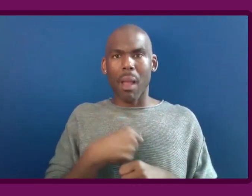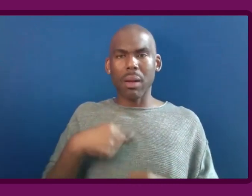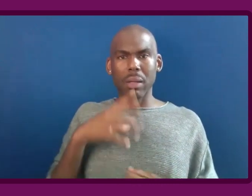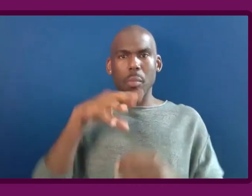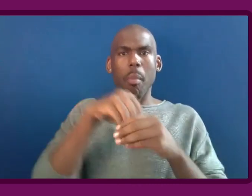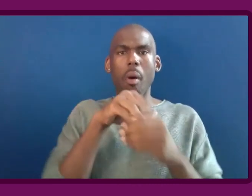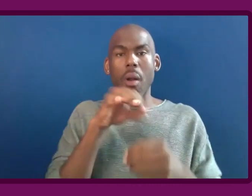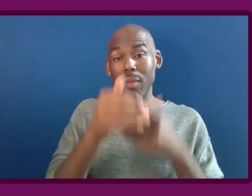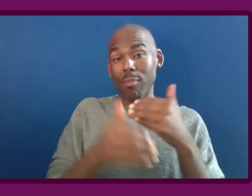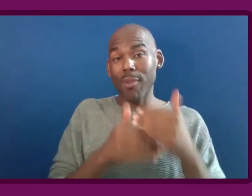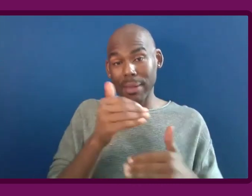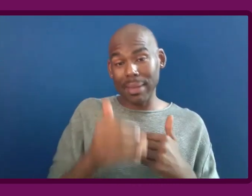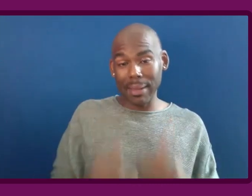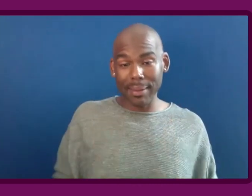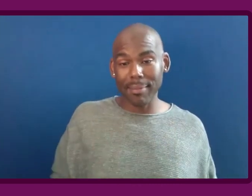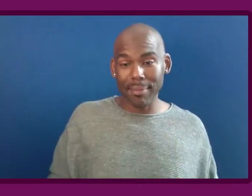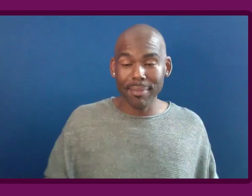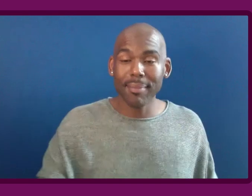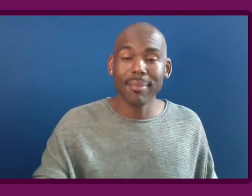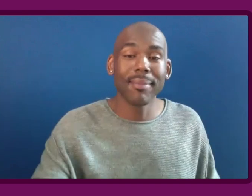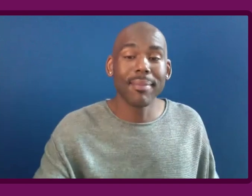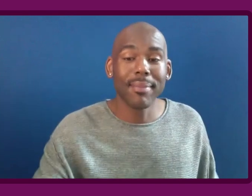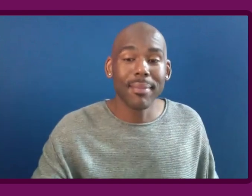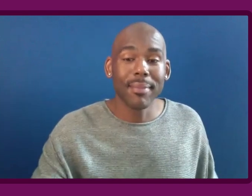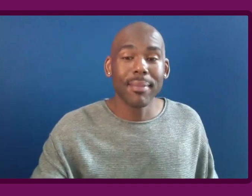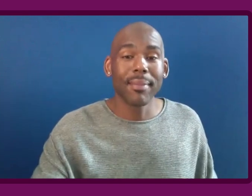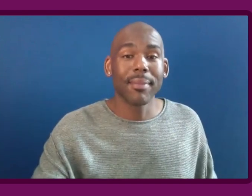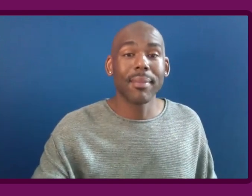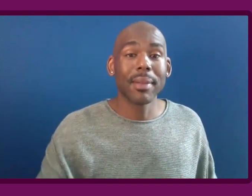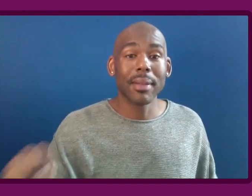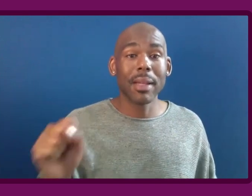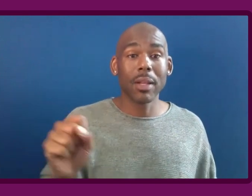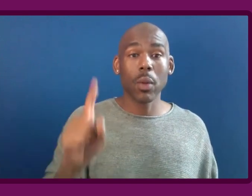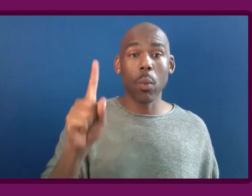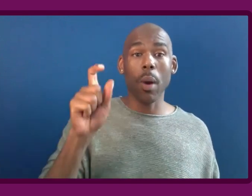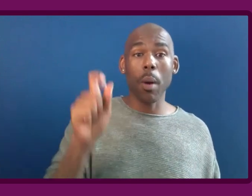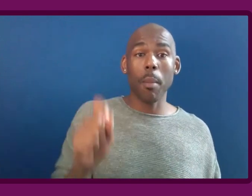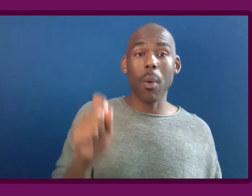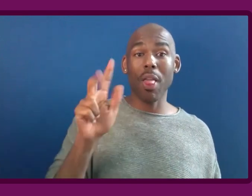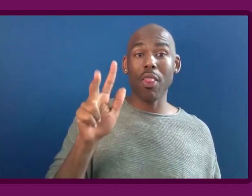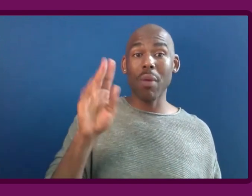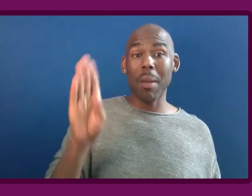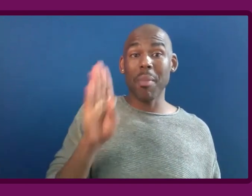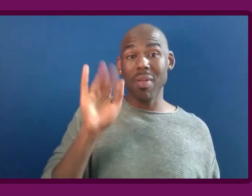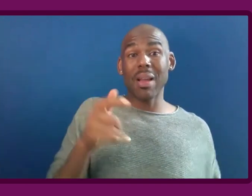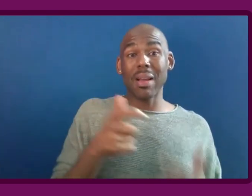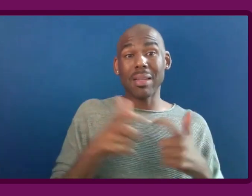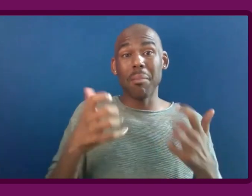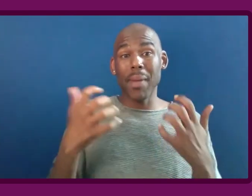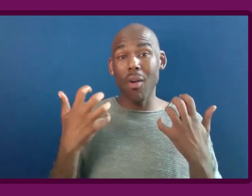disability. I mean, it's high time for sure, for people with disabilities to be included.